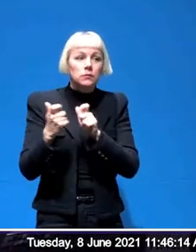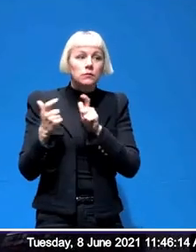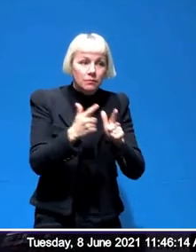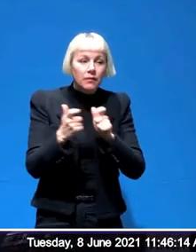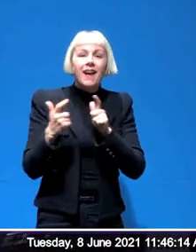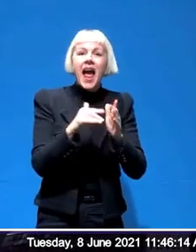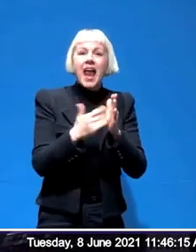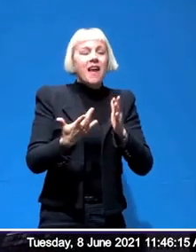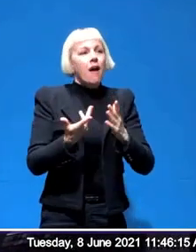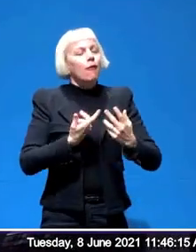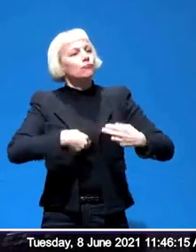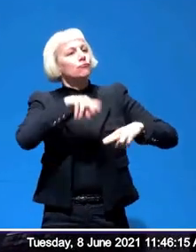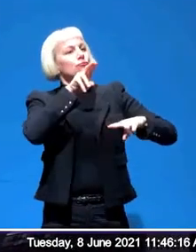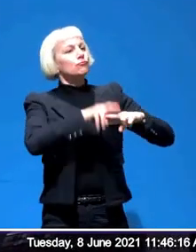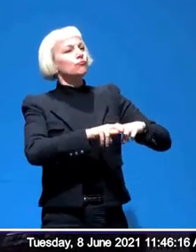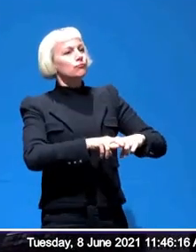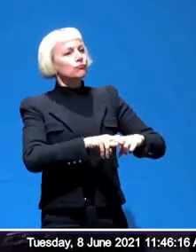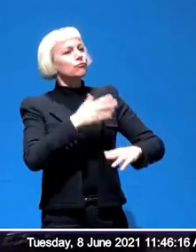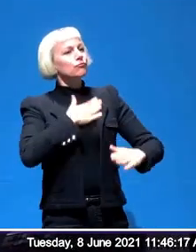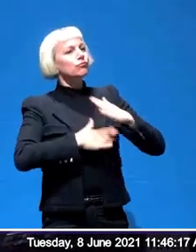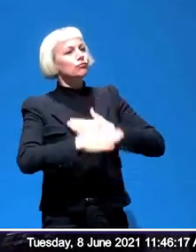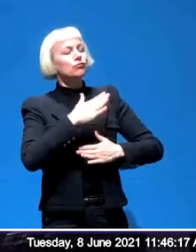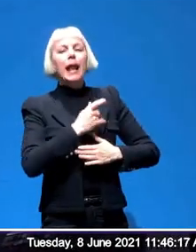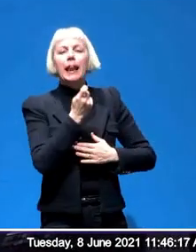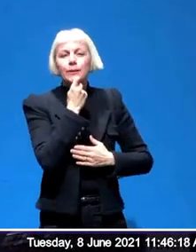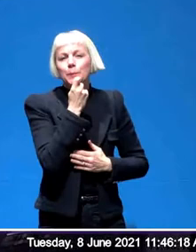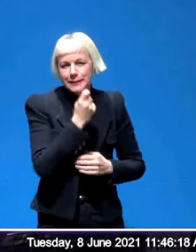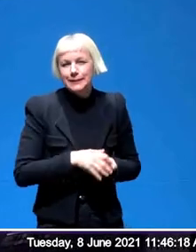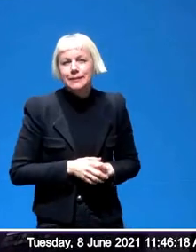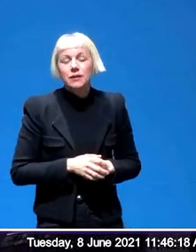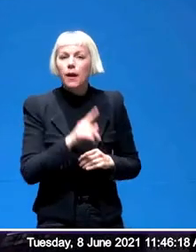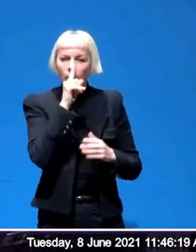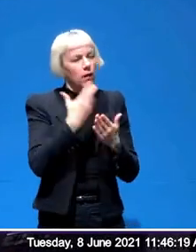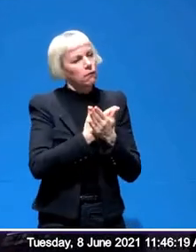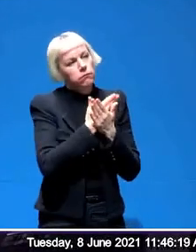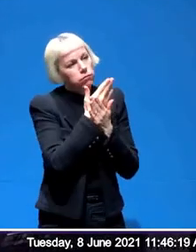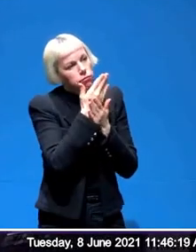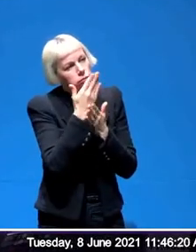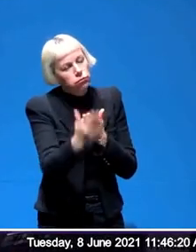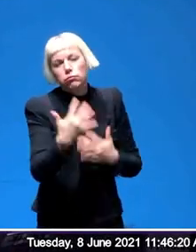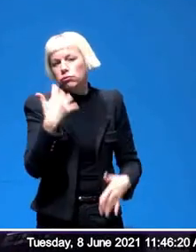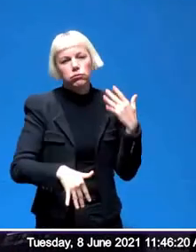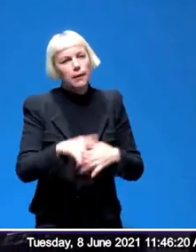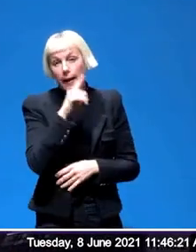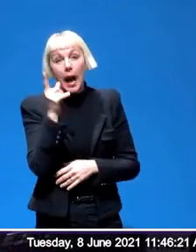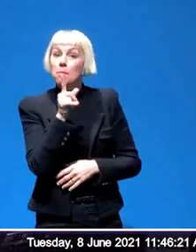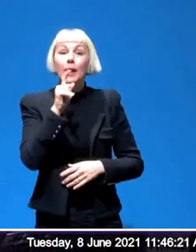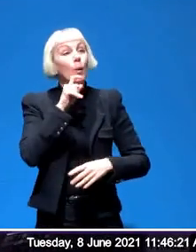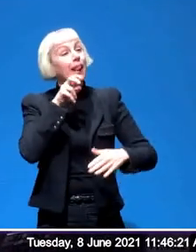He doesn't --- he can't tolerate a lot for a long period of time. But he will sit in the dentist's chair, open his mouth and actually allow them